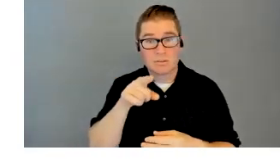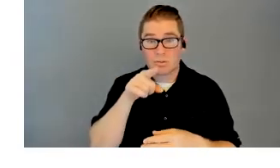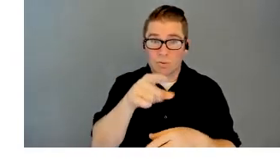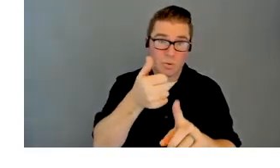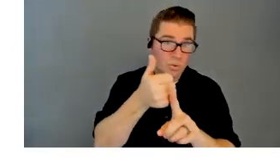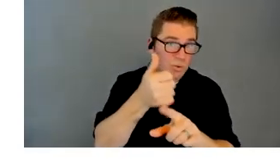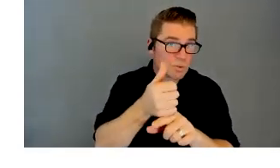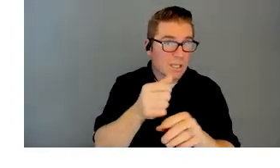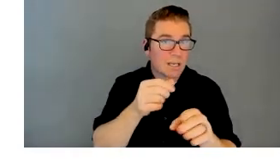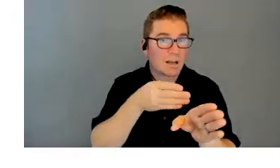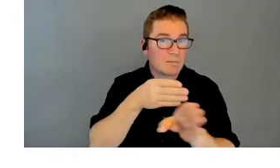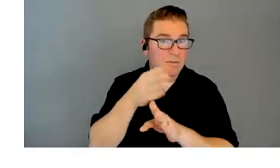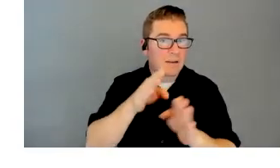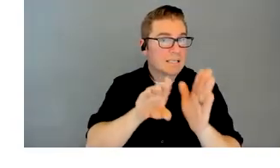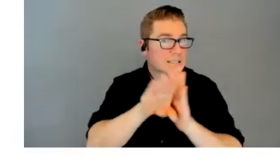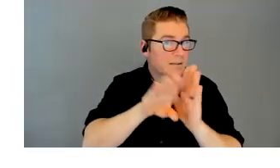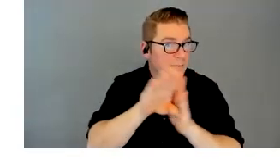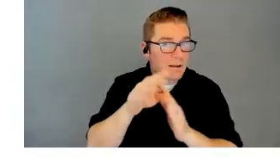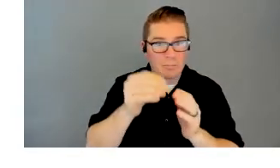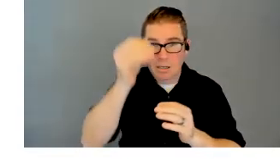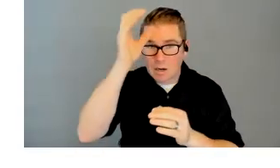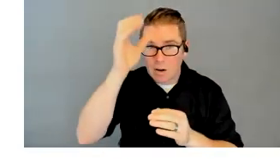the campus is large it has a lot of moving parts.